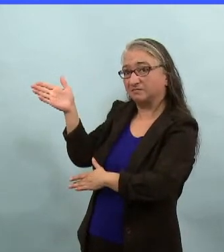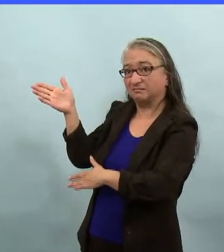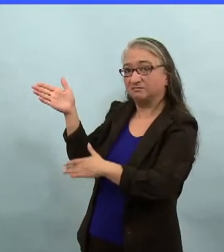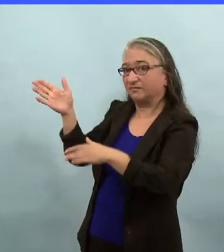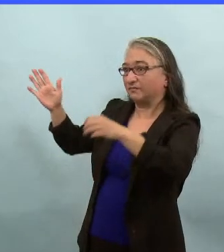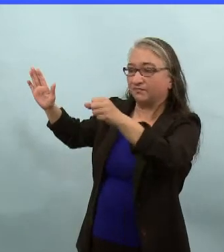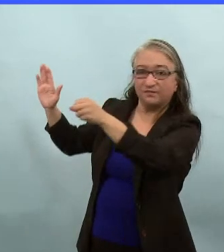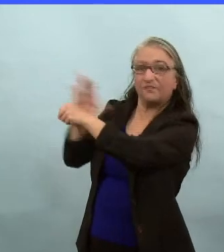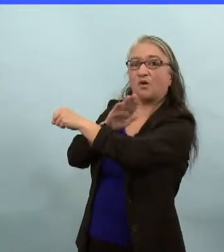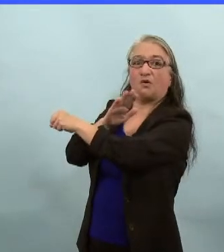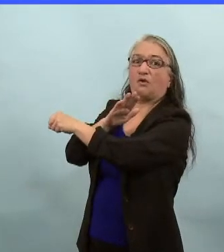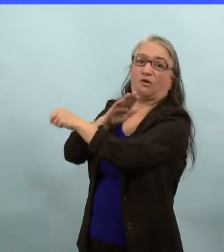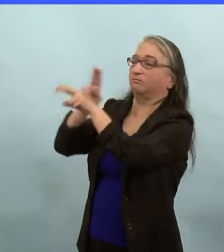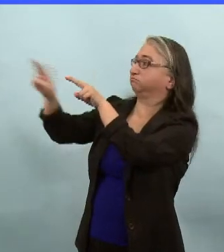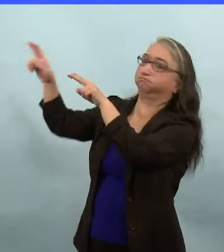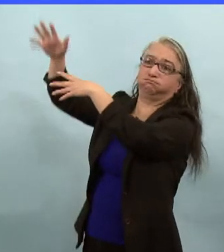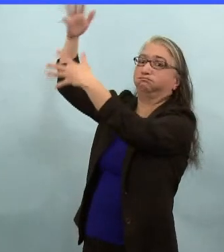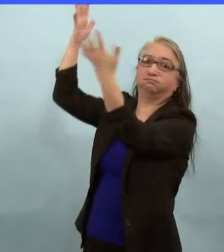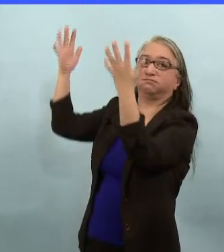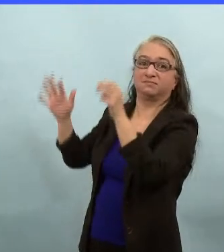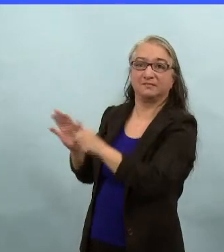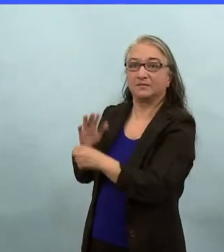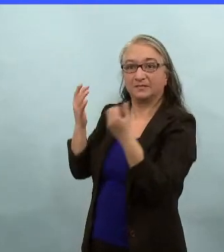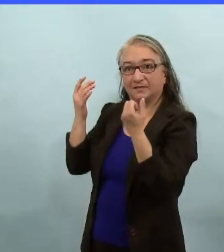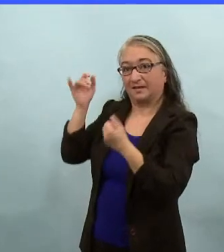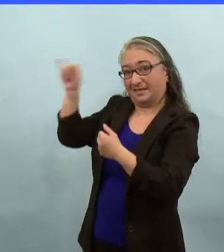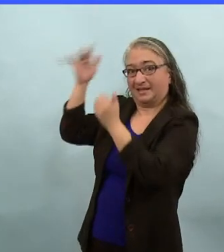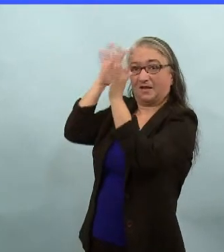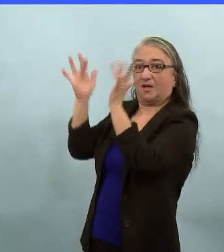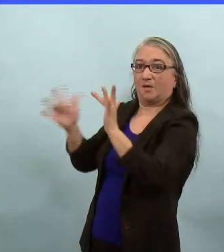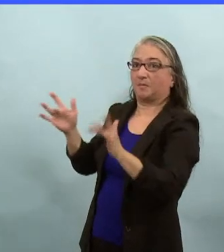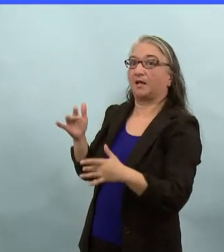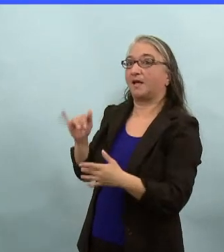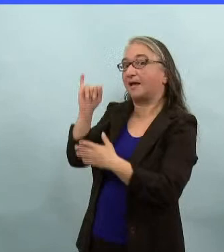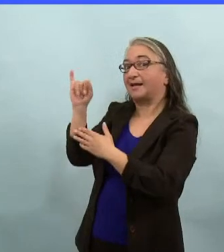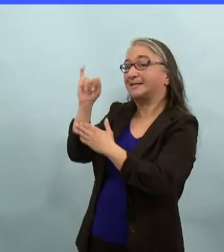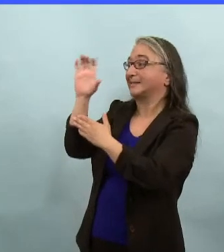available after a really busy 24 hours like aren't we at the break now where there's got to be like a